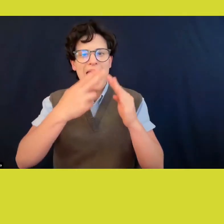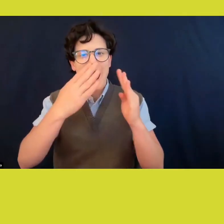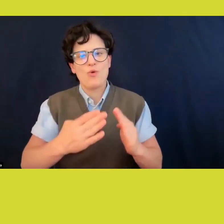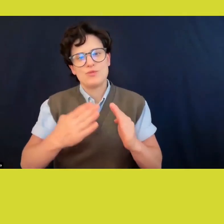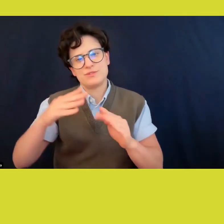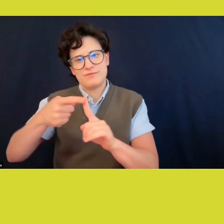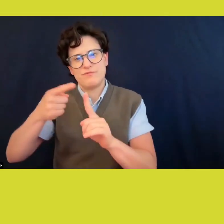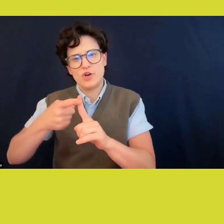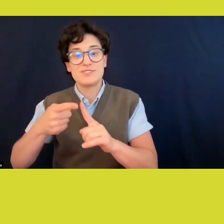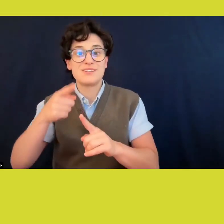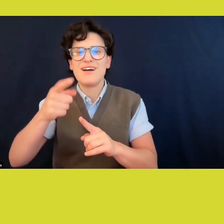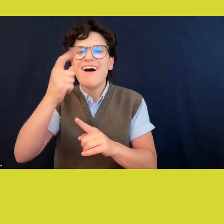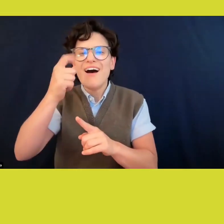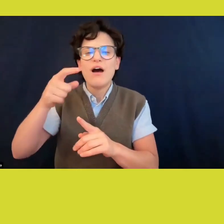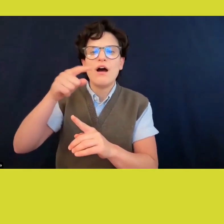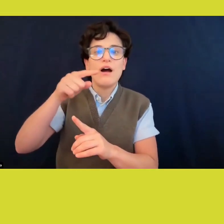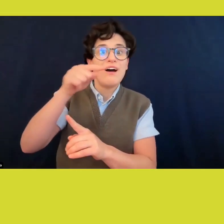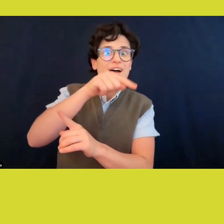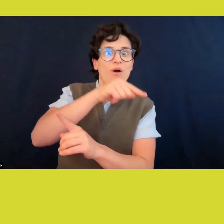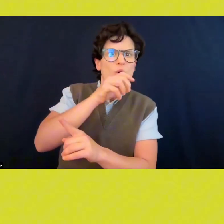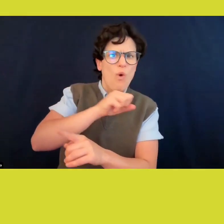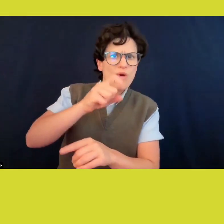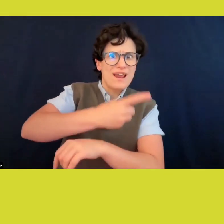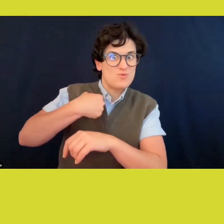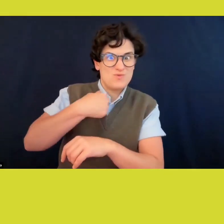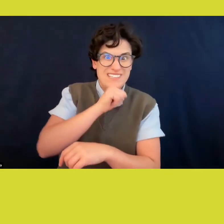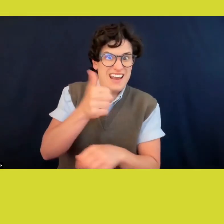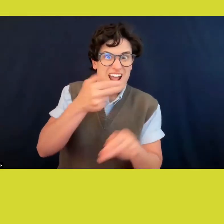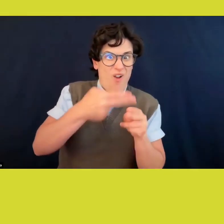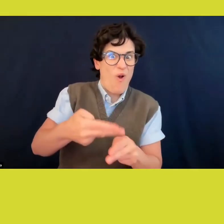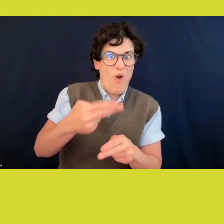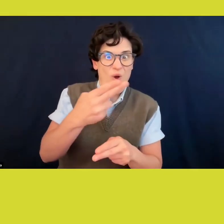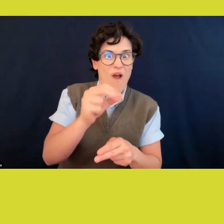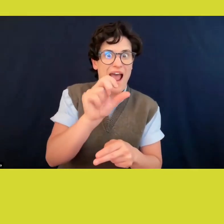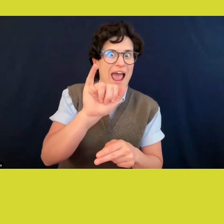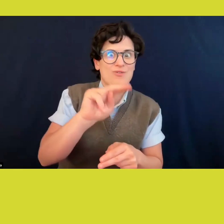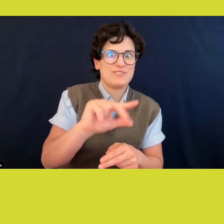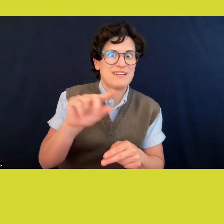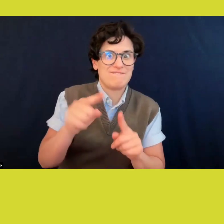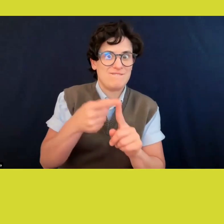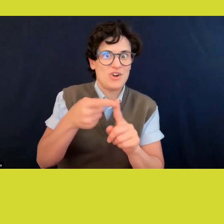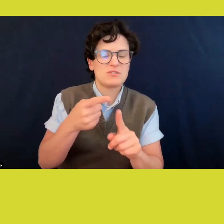that the first thing about Housing First is not really about the housing, although, of course, housing is